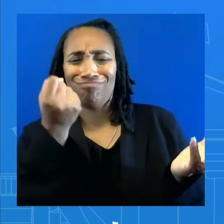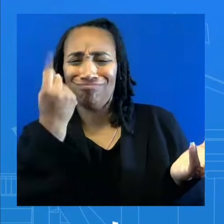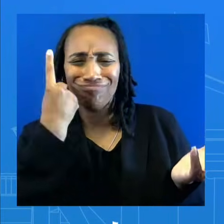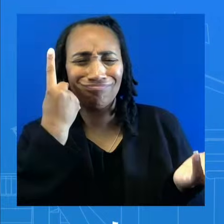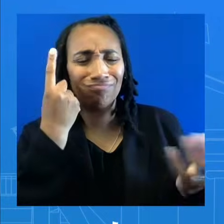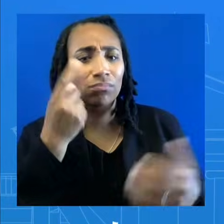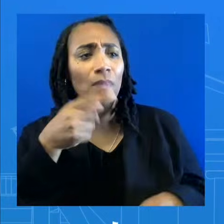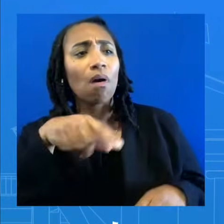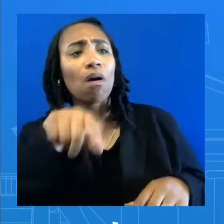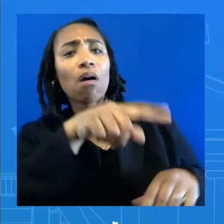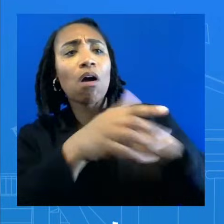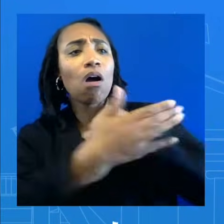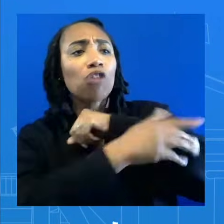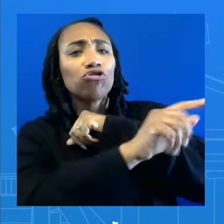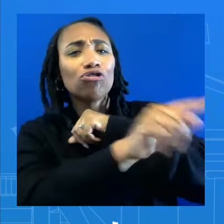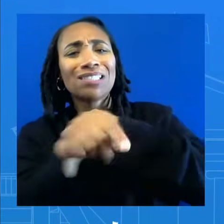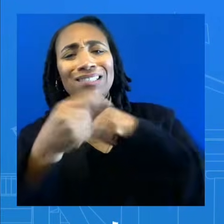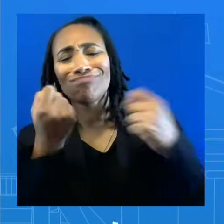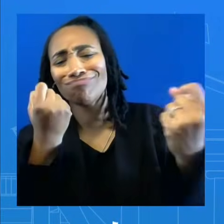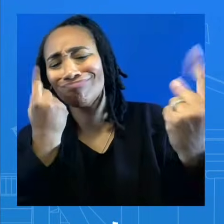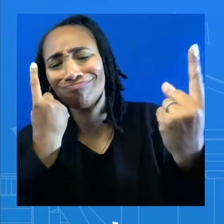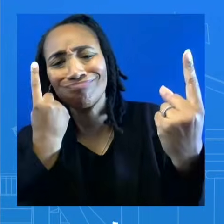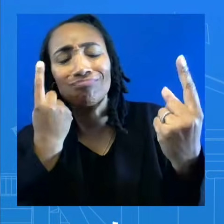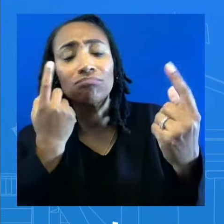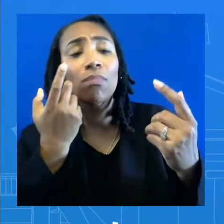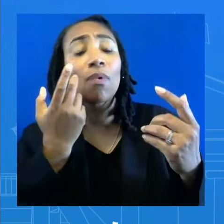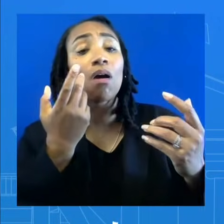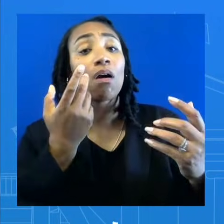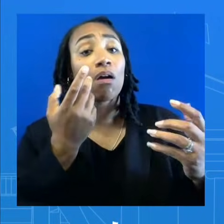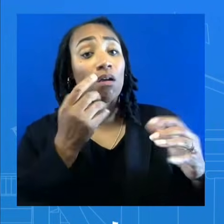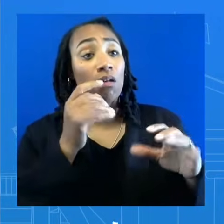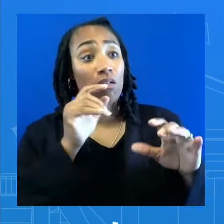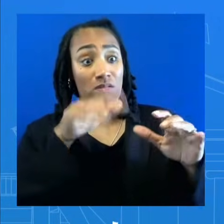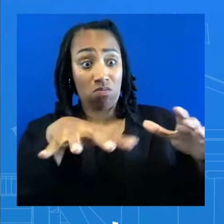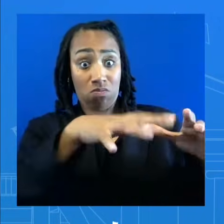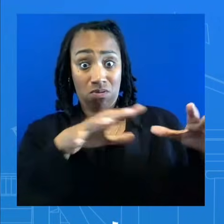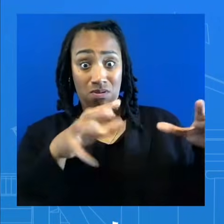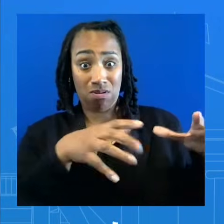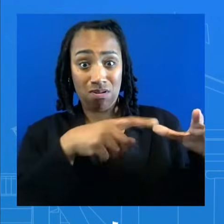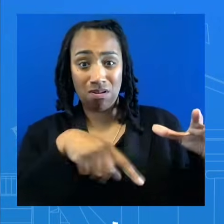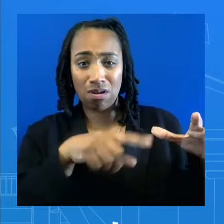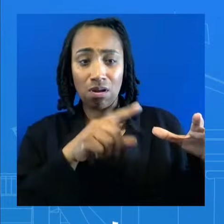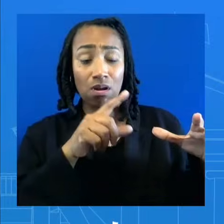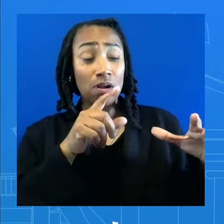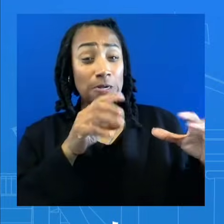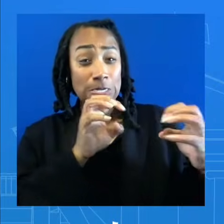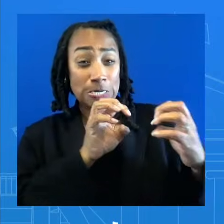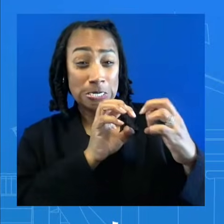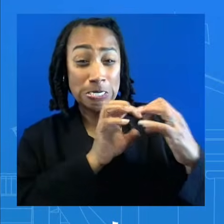that we don't want to see any cross-strait tensions resolved through violence or force and that --